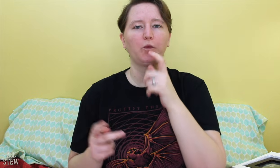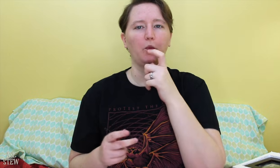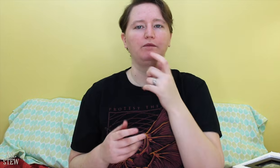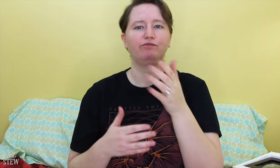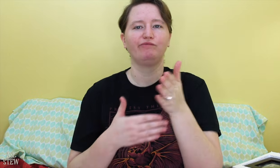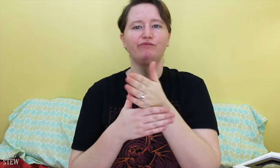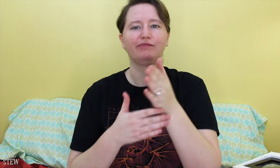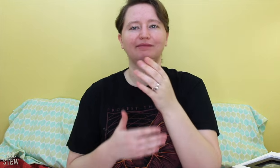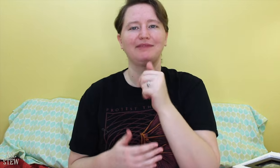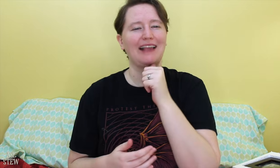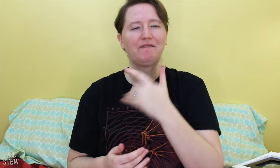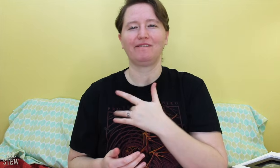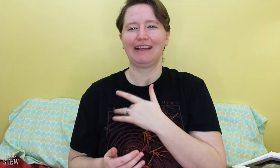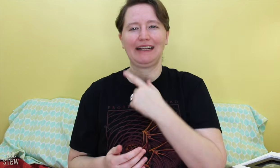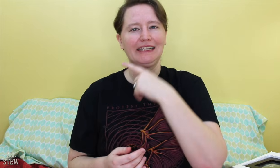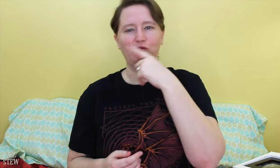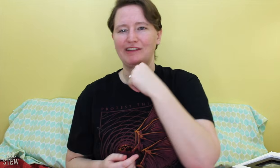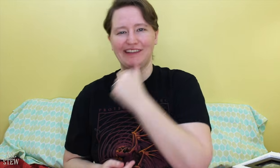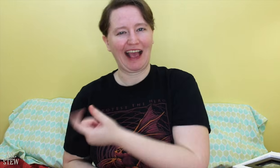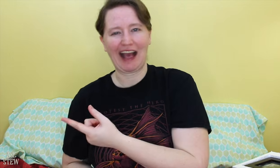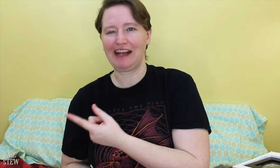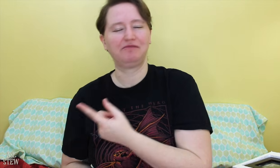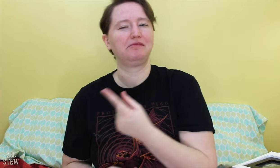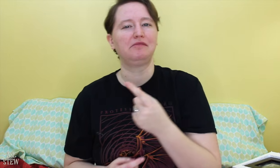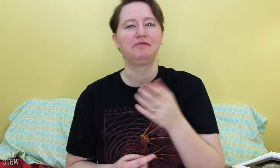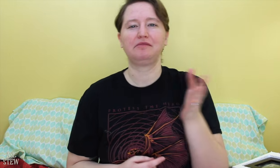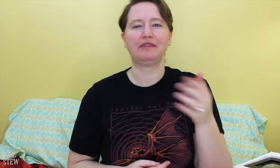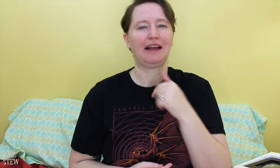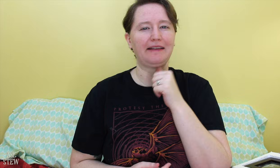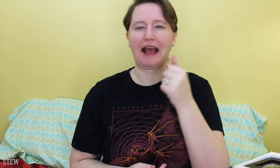Hard of hearing is more applicable to people